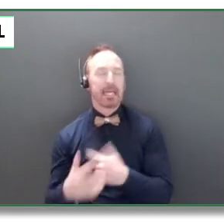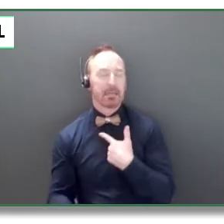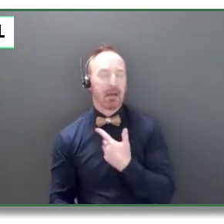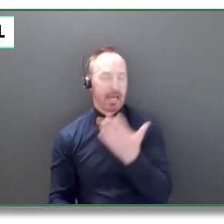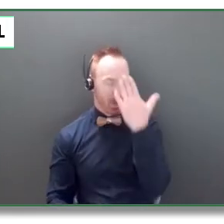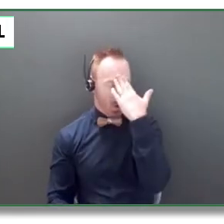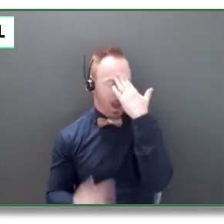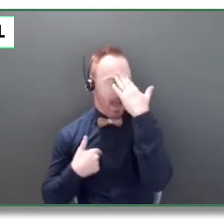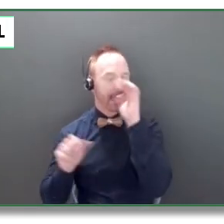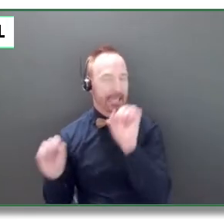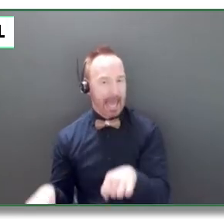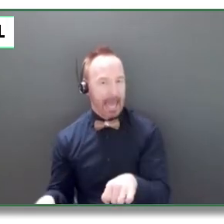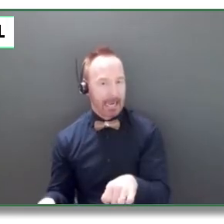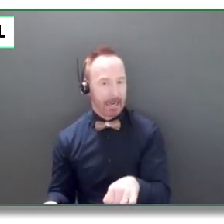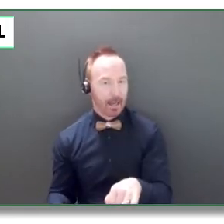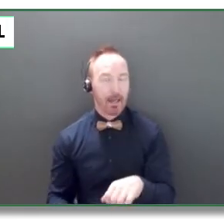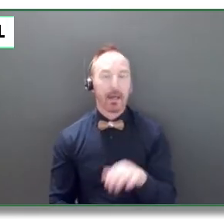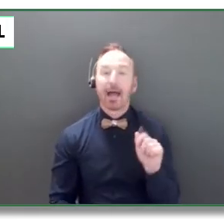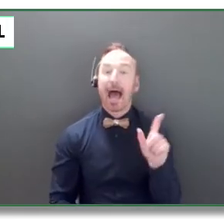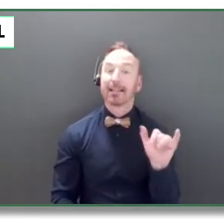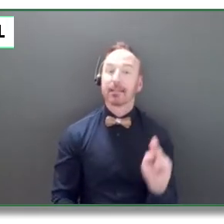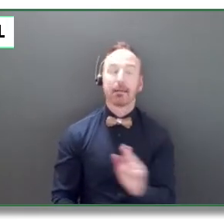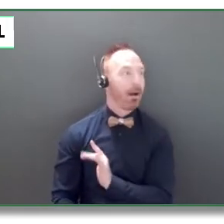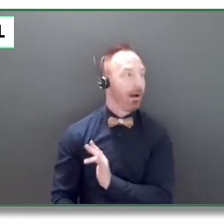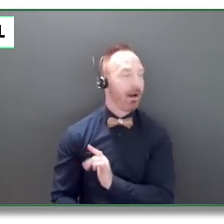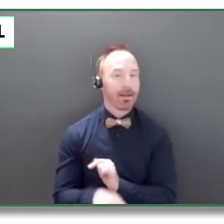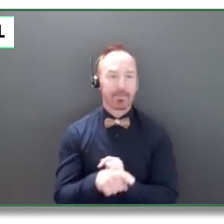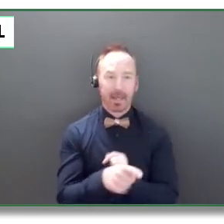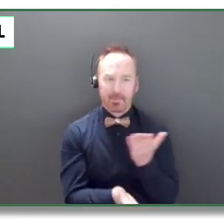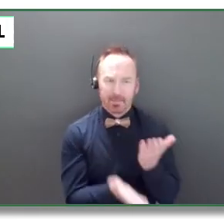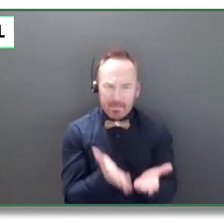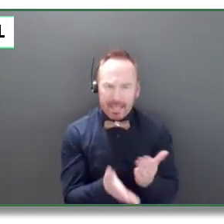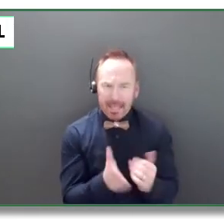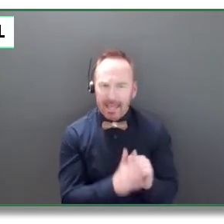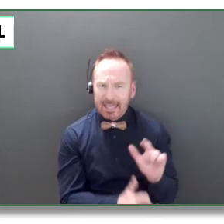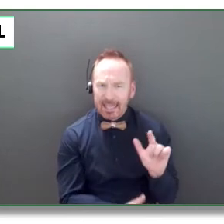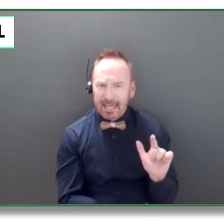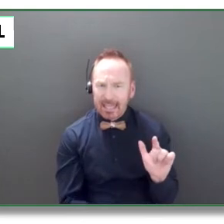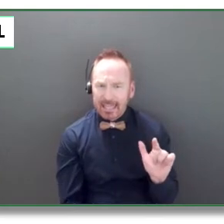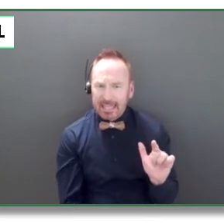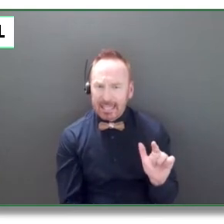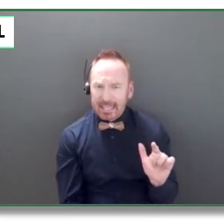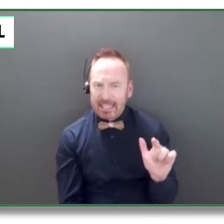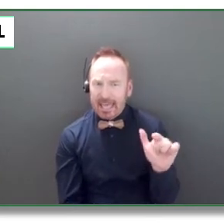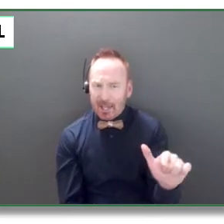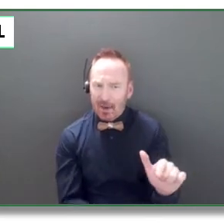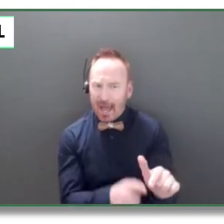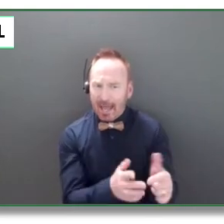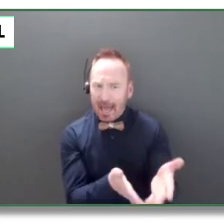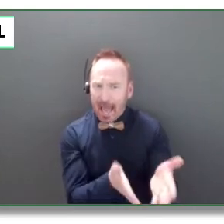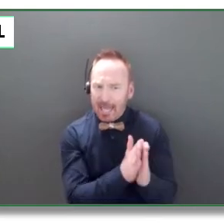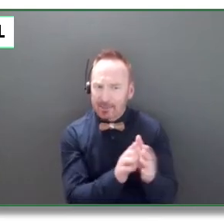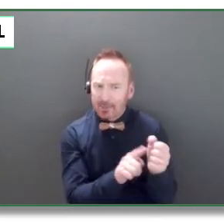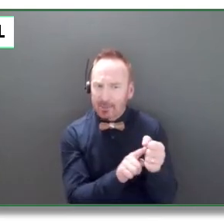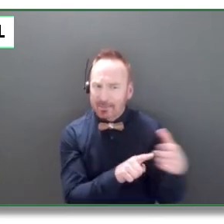That's amazing. I might ask you to uh expand on that later in the slack as that's not something that we've really come across as like a